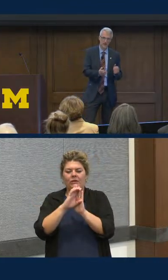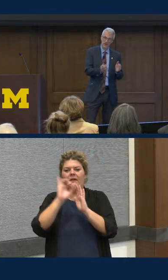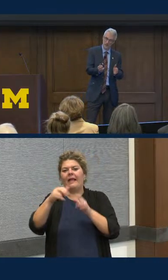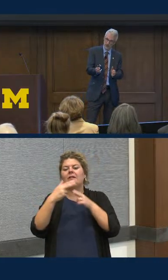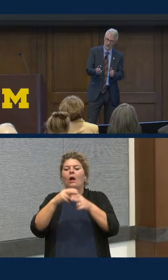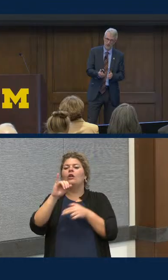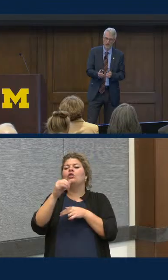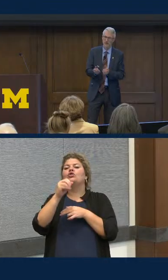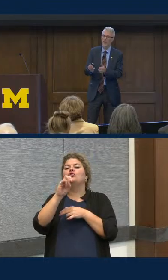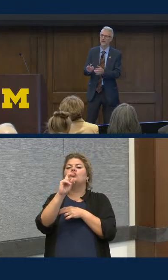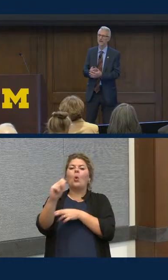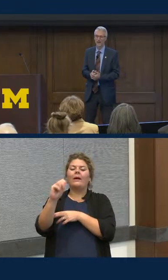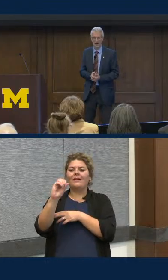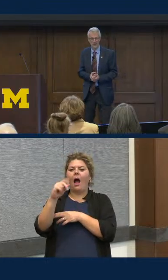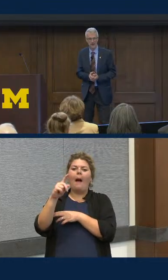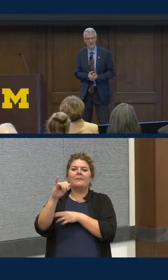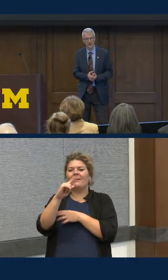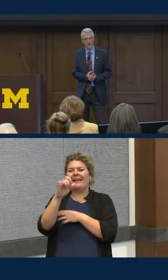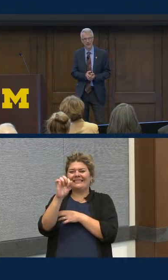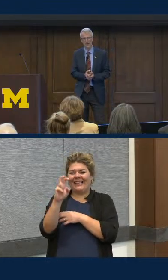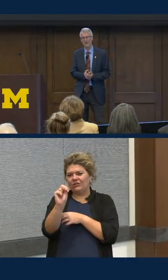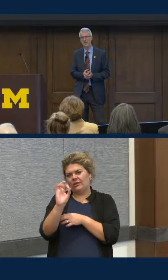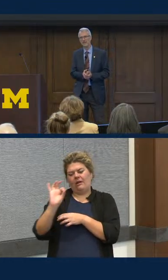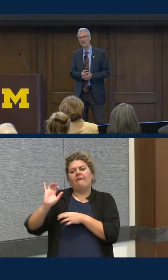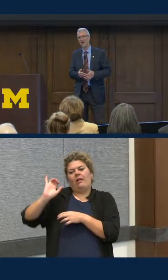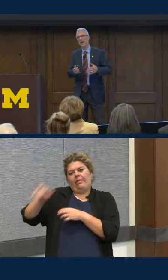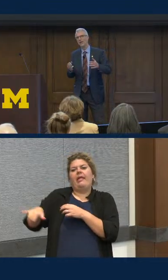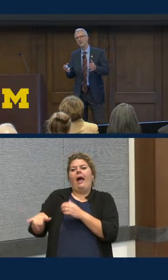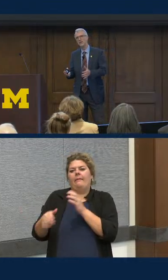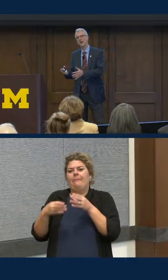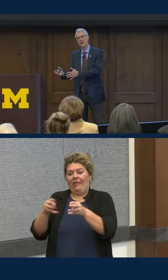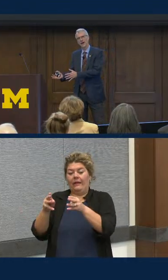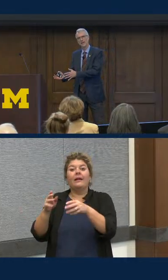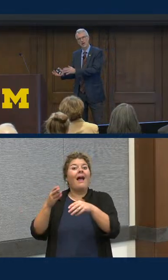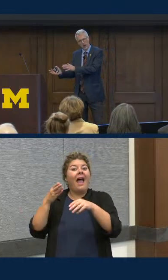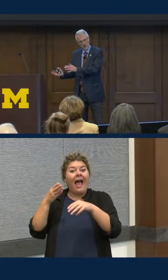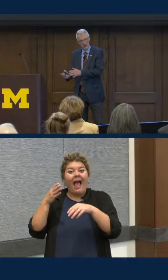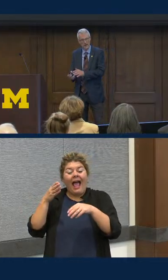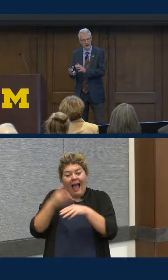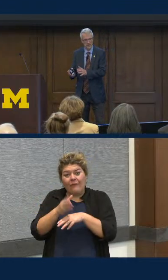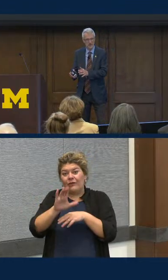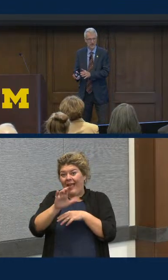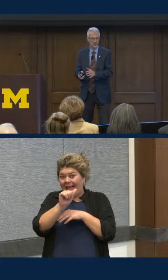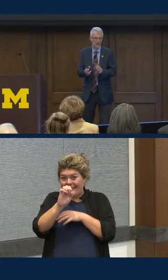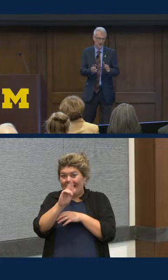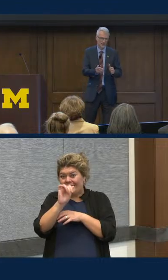and called joint in the method and case based trajectories.